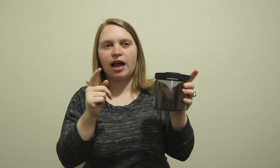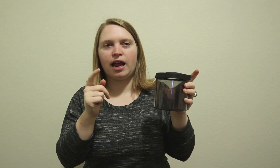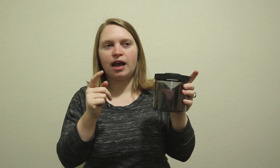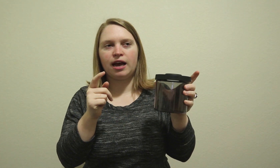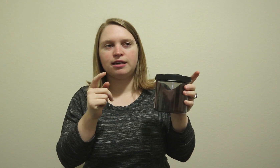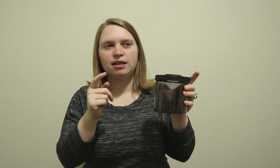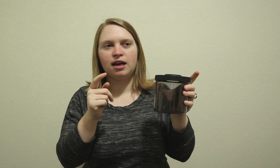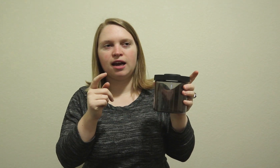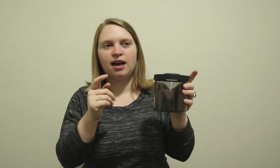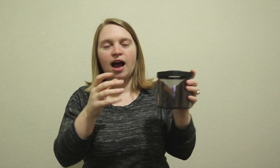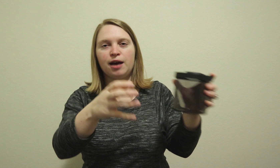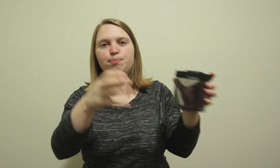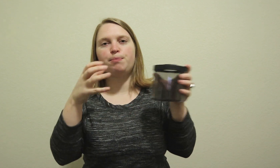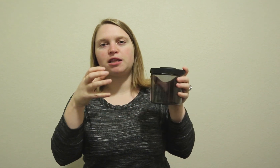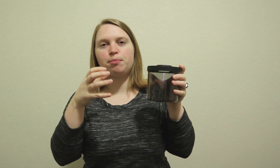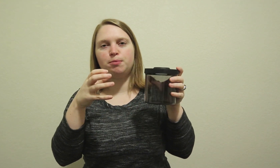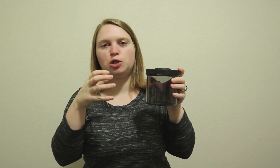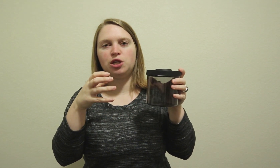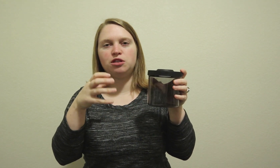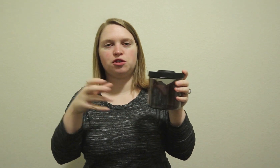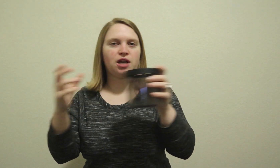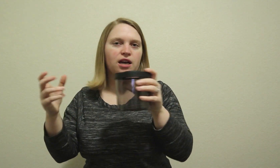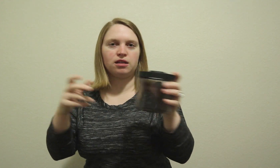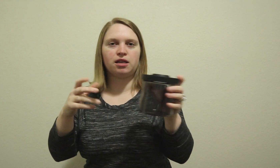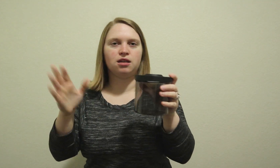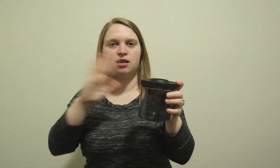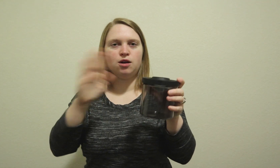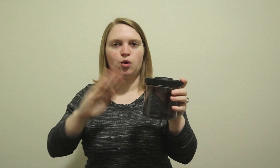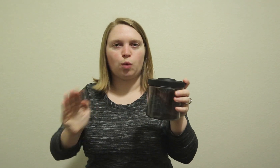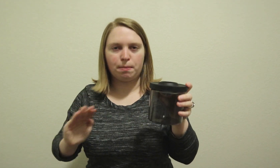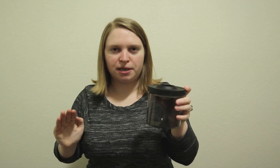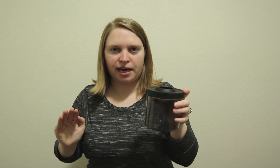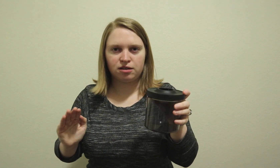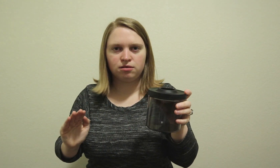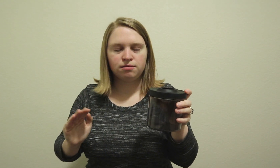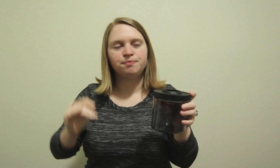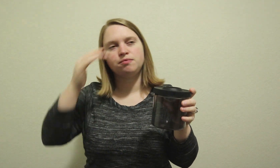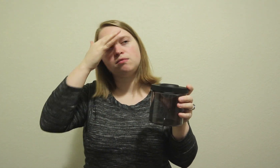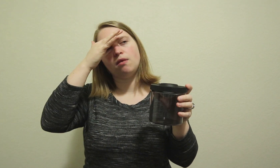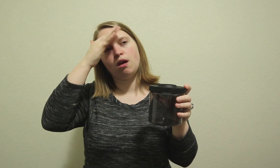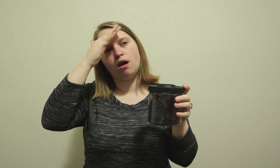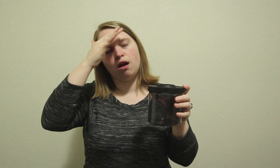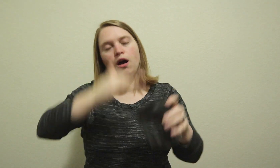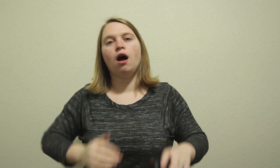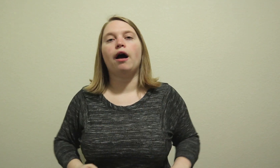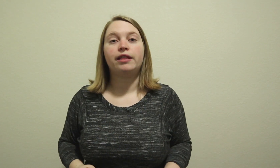and I picked up the machine to kinda like wipe it down